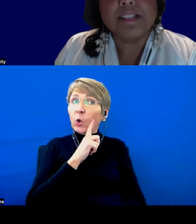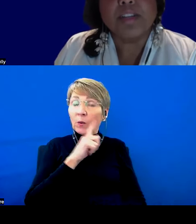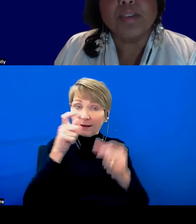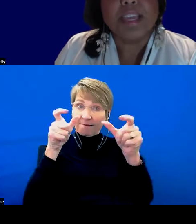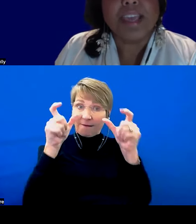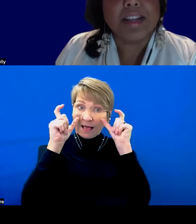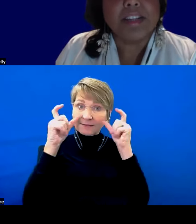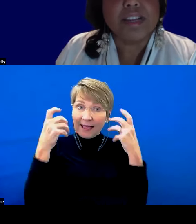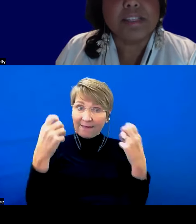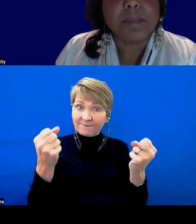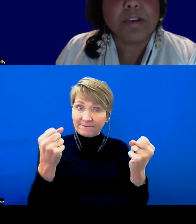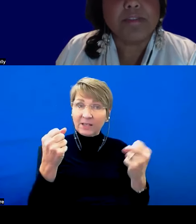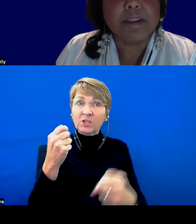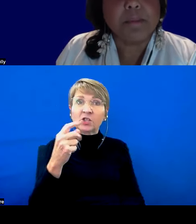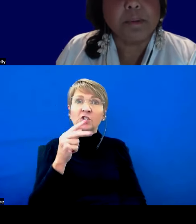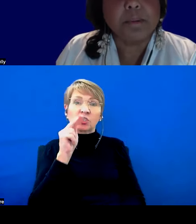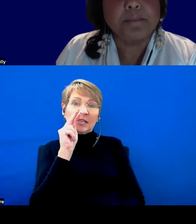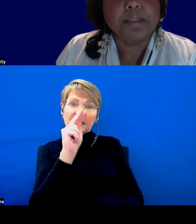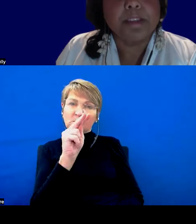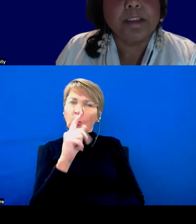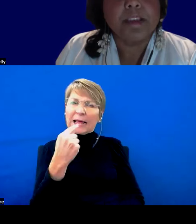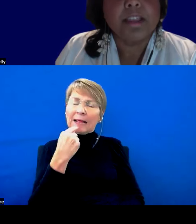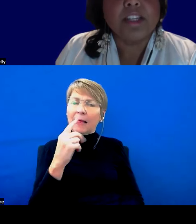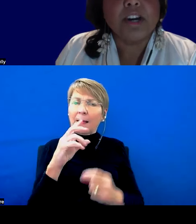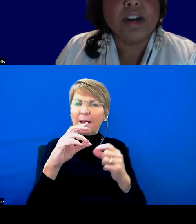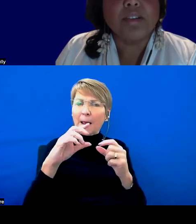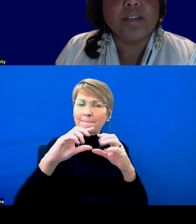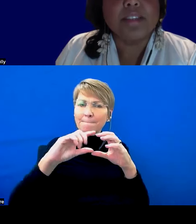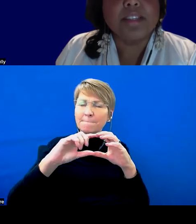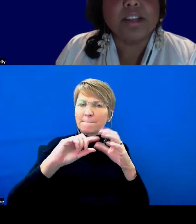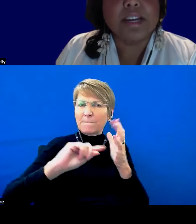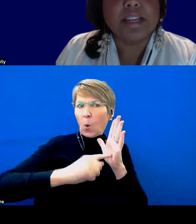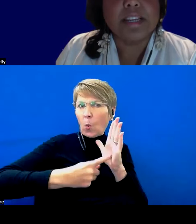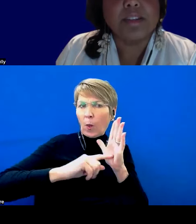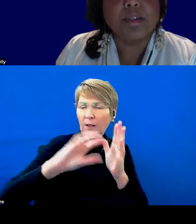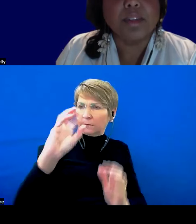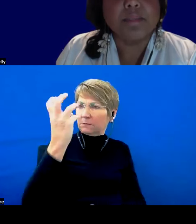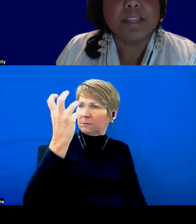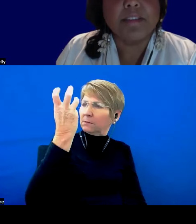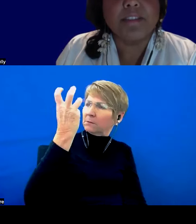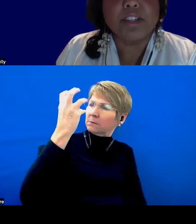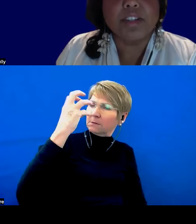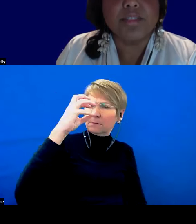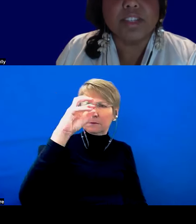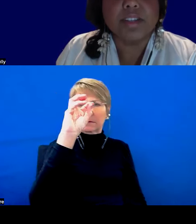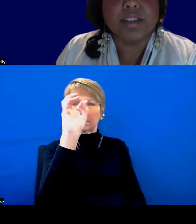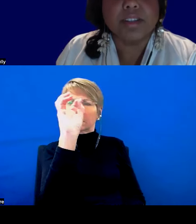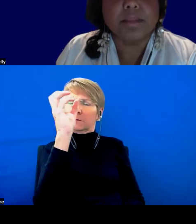looking at a transparent red ball. The title of the slide is 'Orthoptic Functional Vision Assessments'.